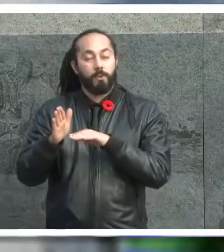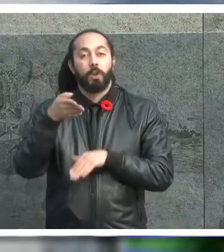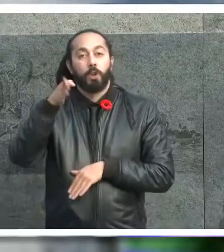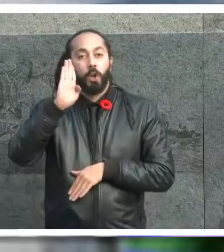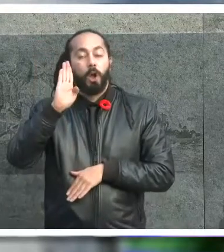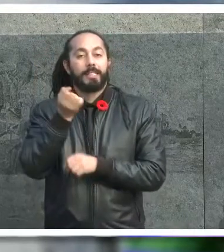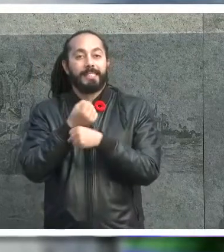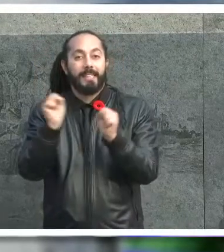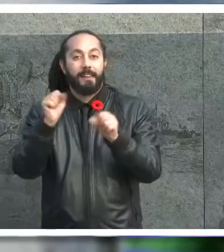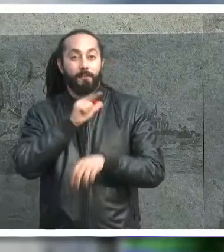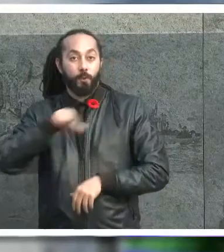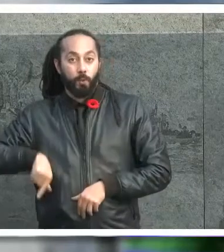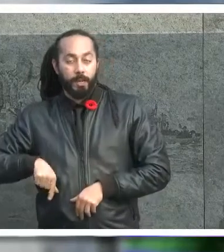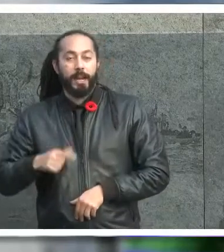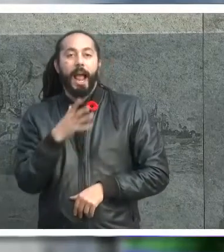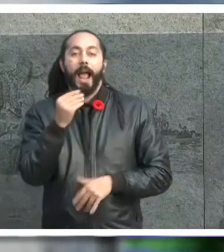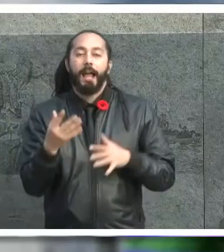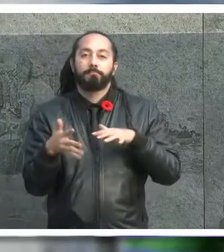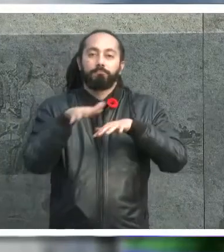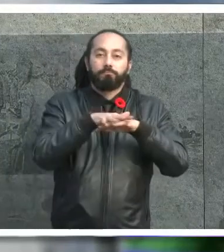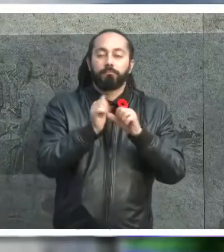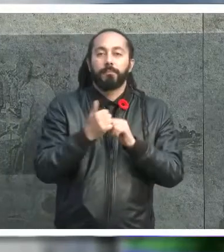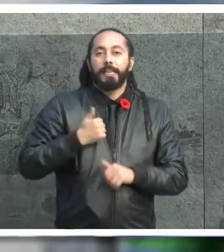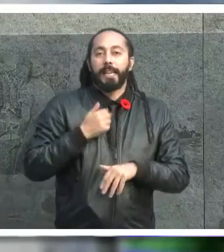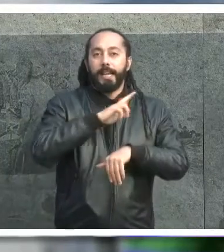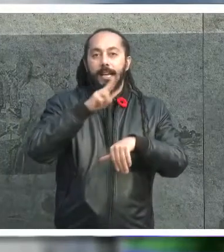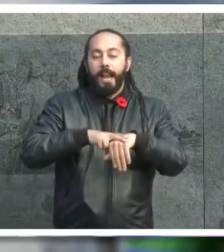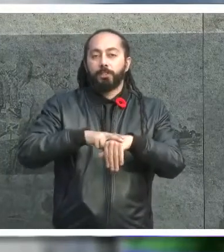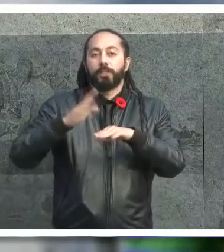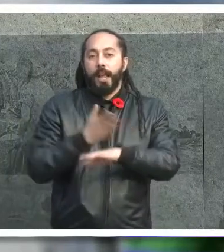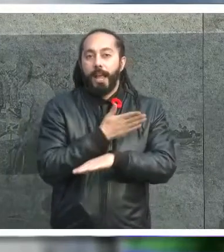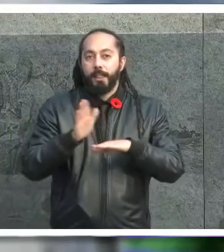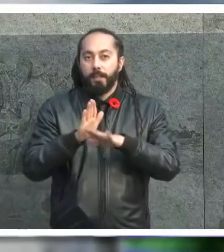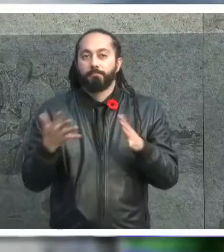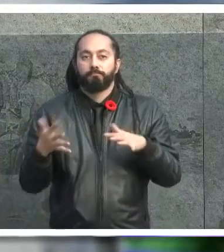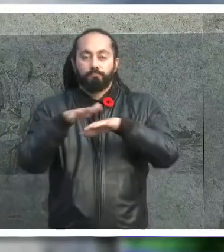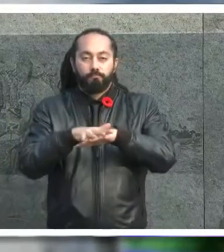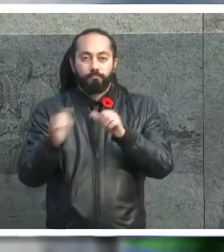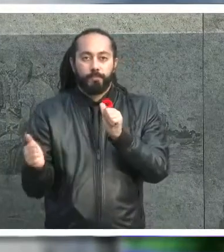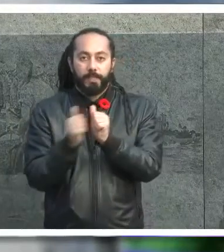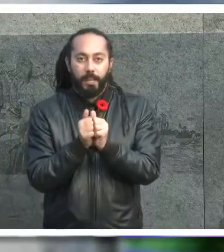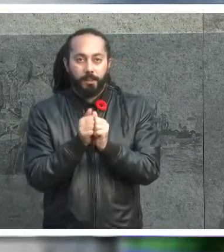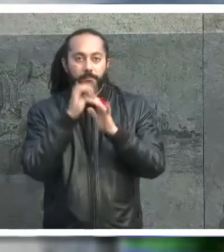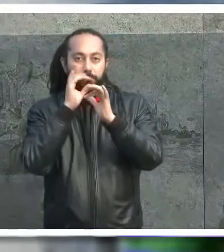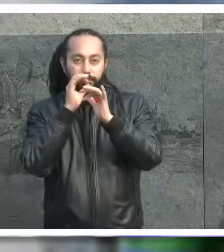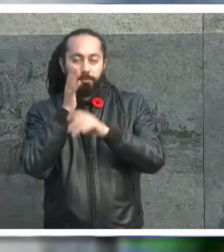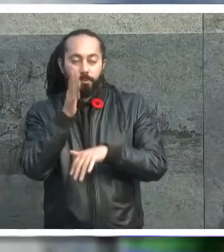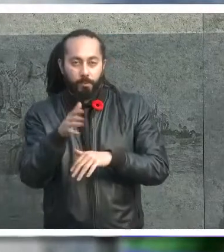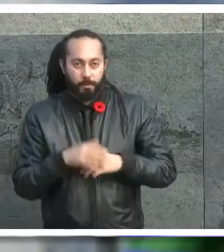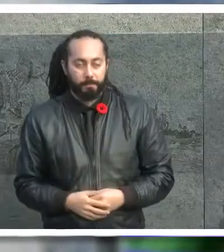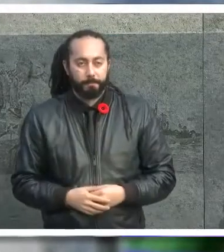God Save the Queen and the Canadian national anthem. (Speaks French)